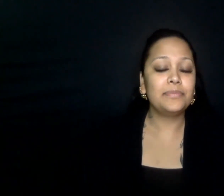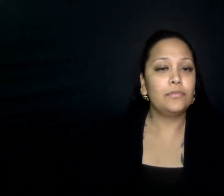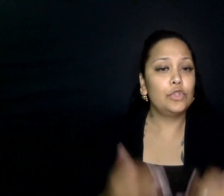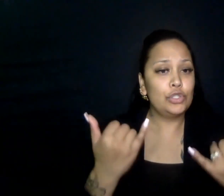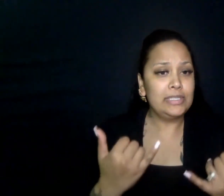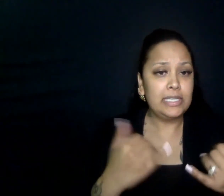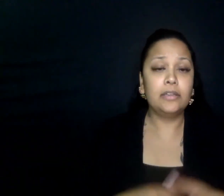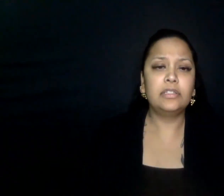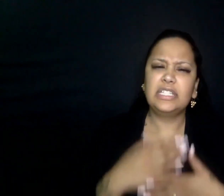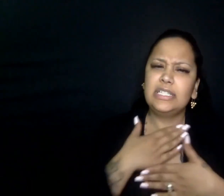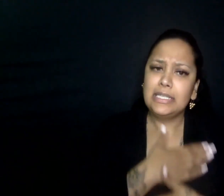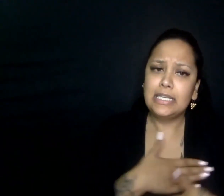Here's what's happening today.